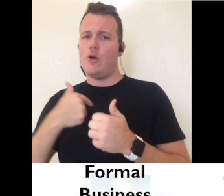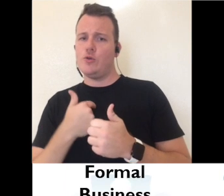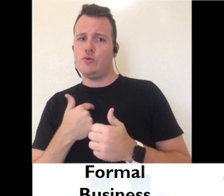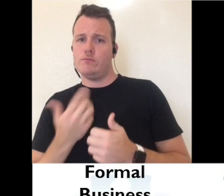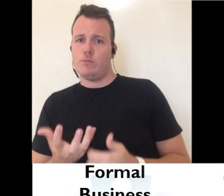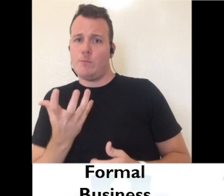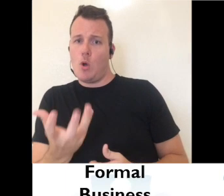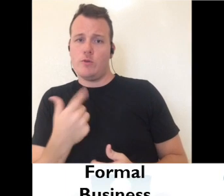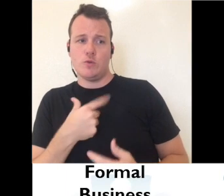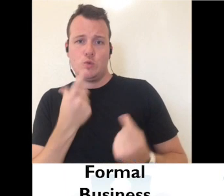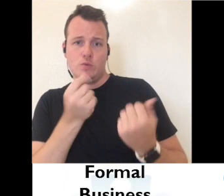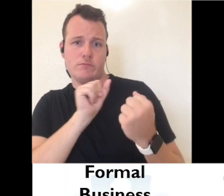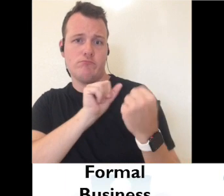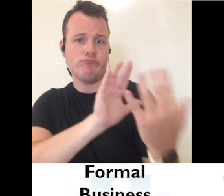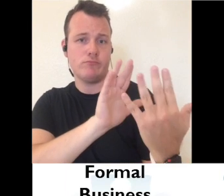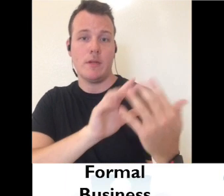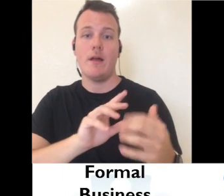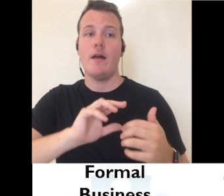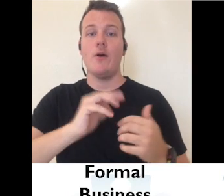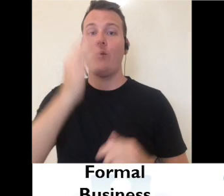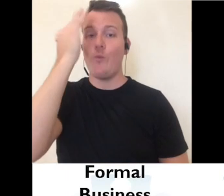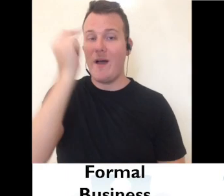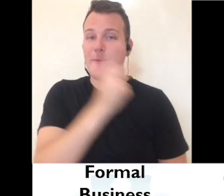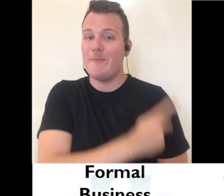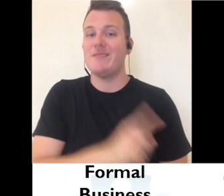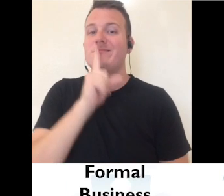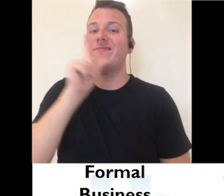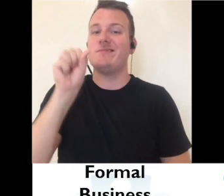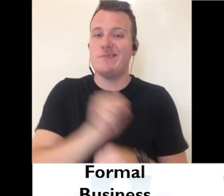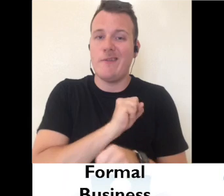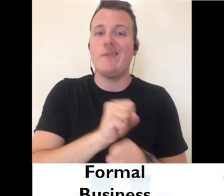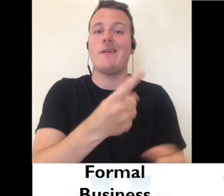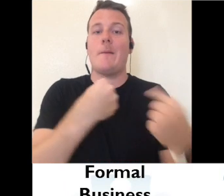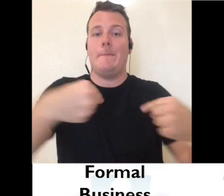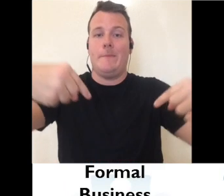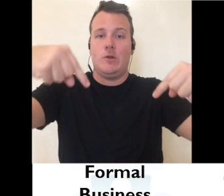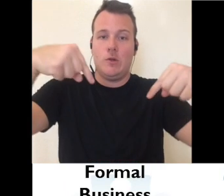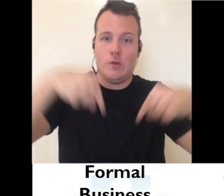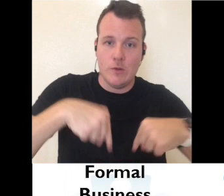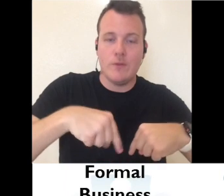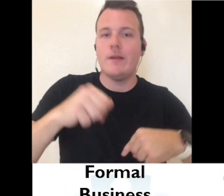to you and not the competition. For example in a- in a two, three city blocks